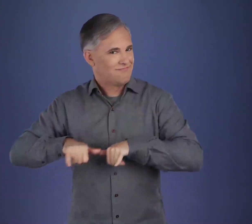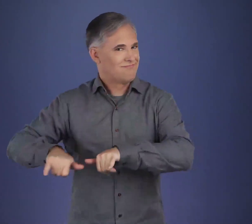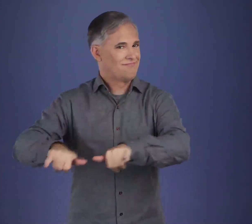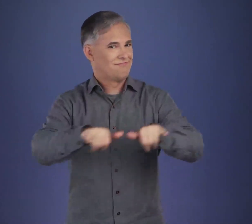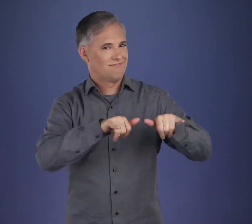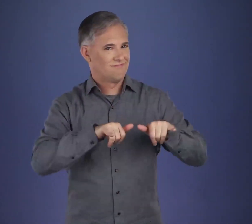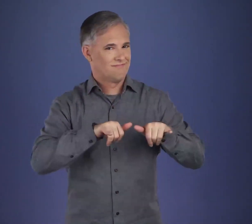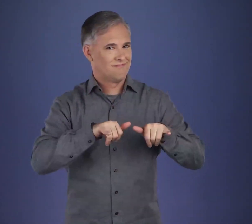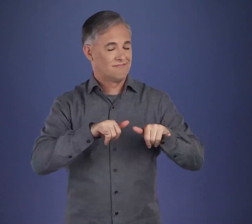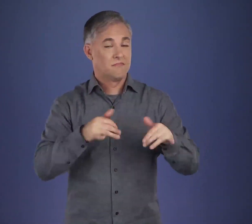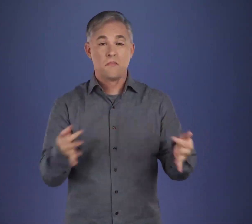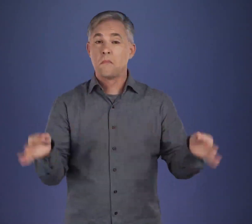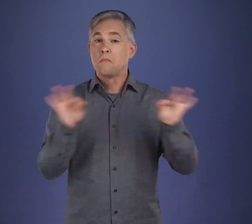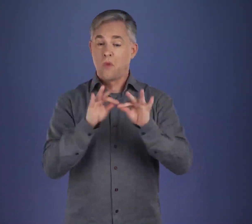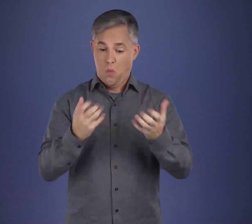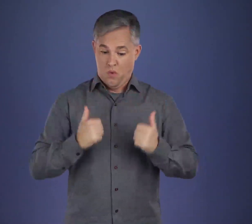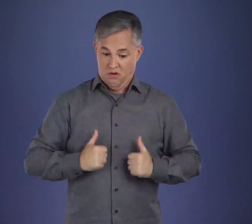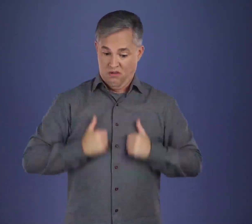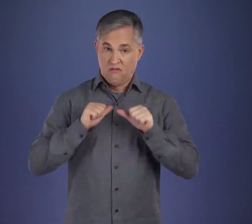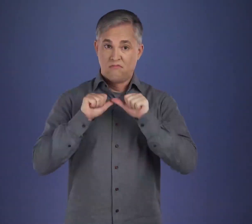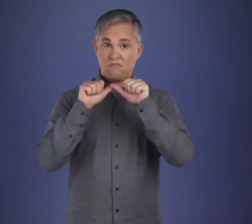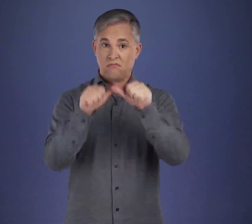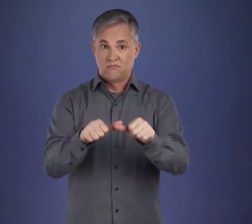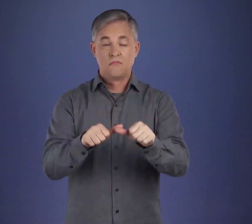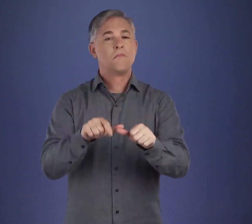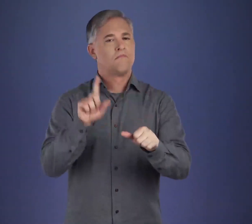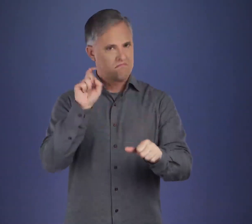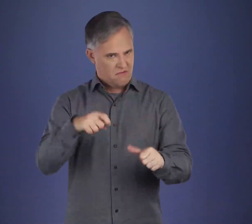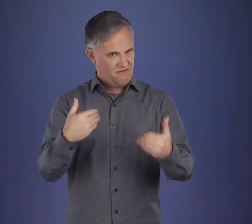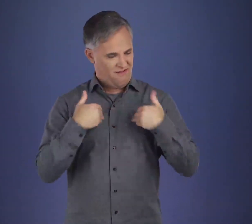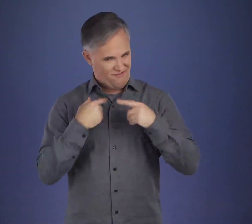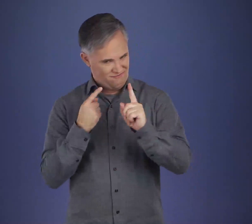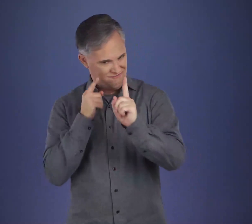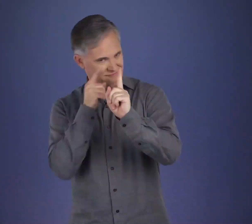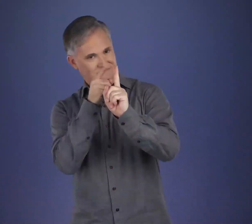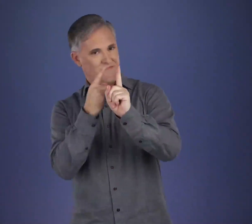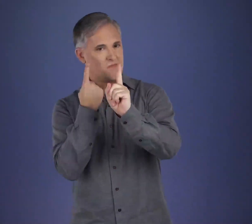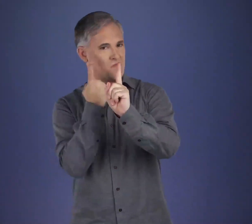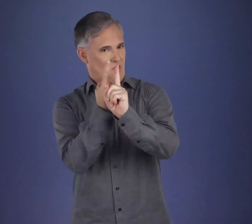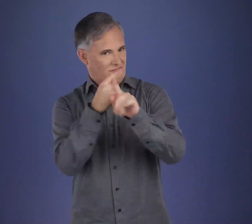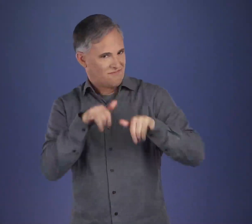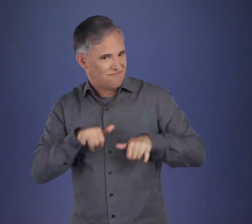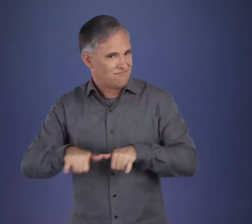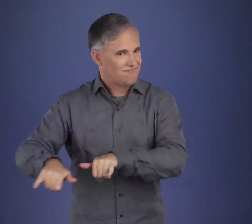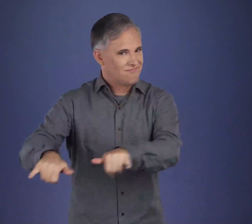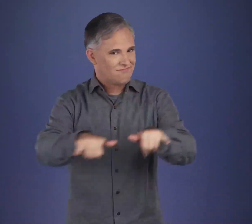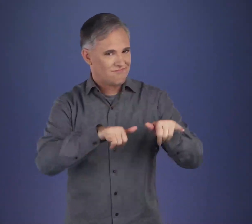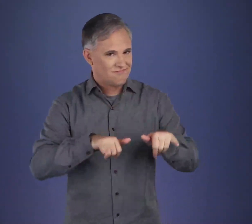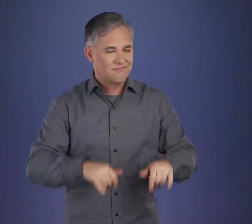who might find a cure for cancer, and upon whose concerted work would depend the answer